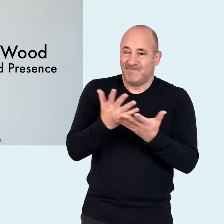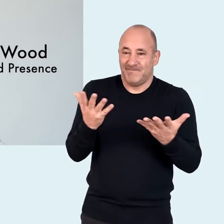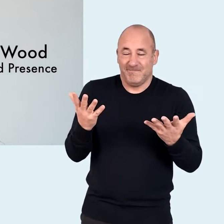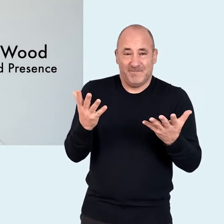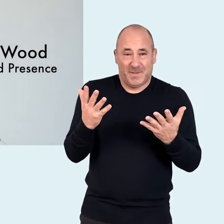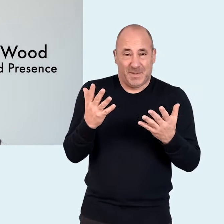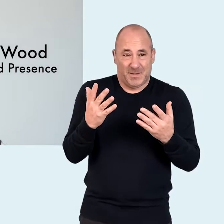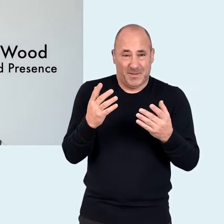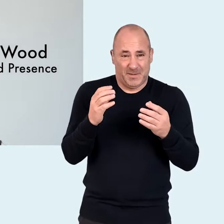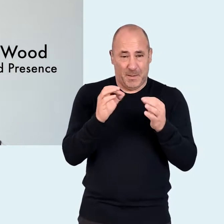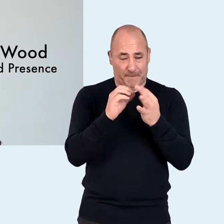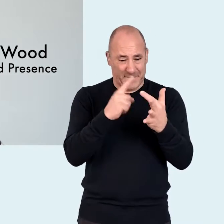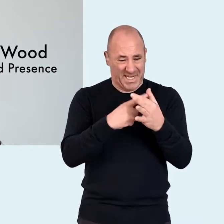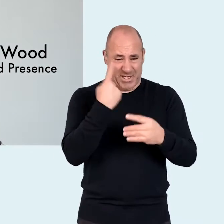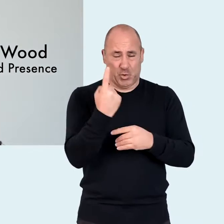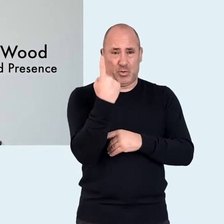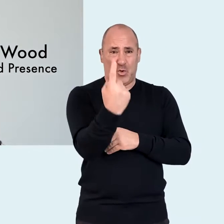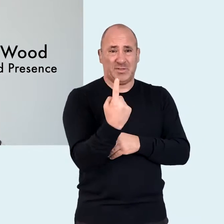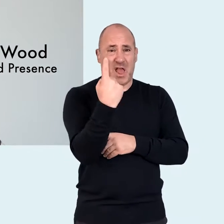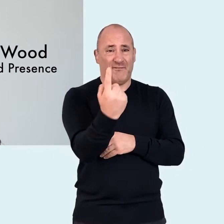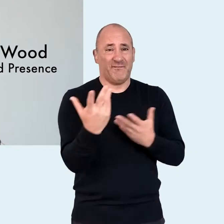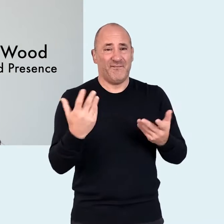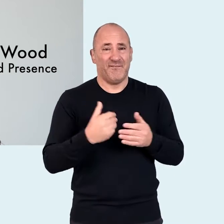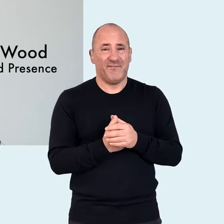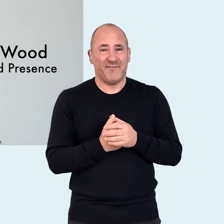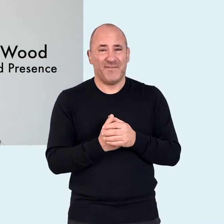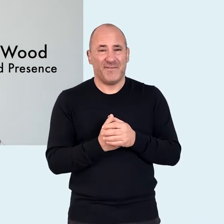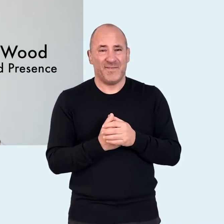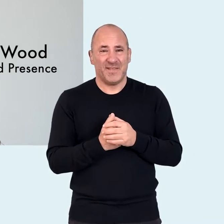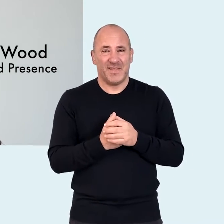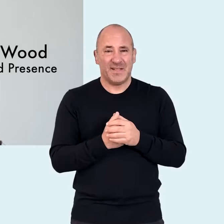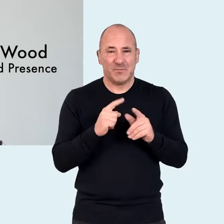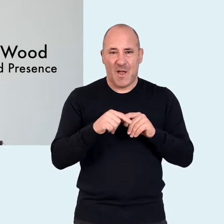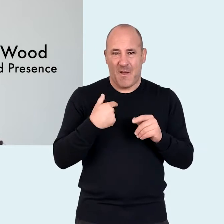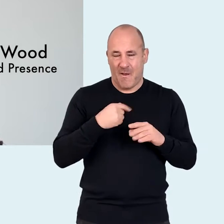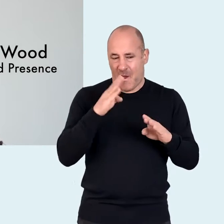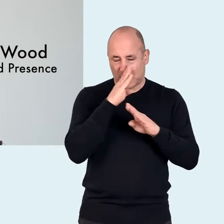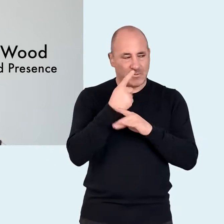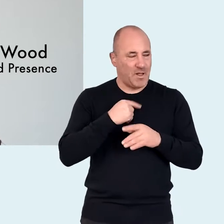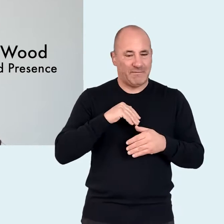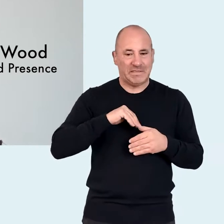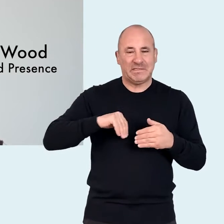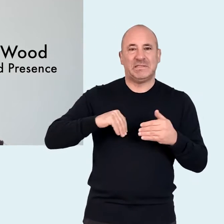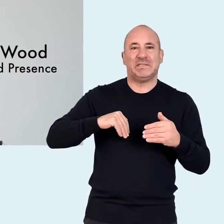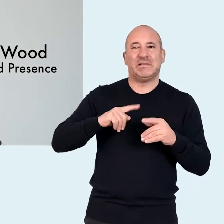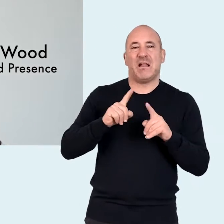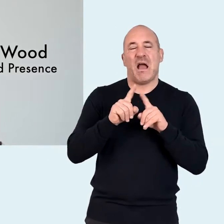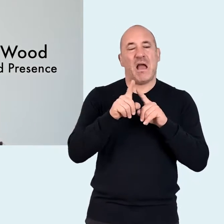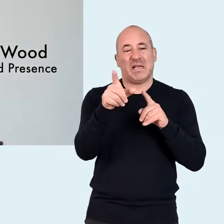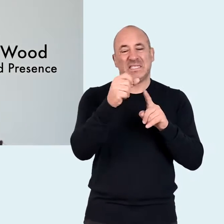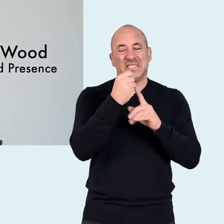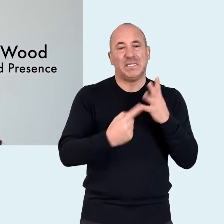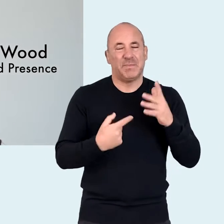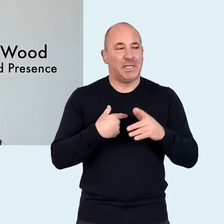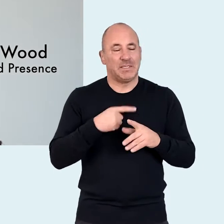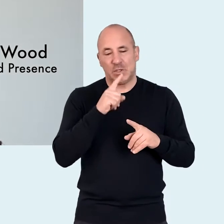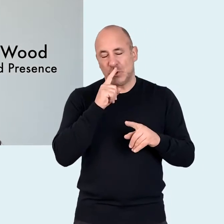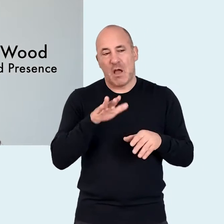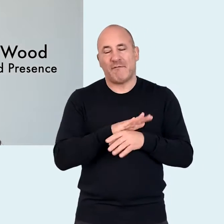Be who you are. Don't hide parts of you away, like your disability. I hid my disability